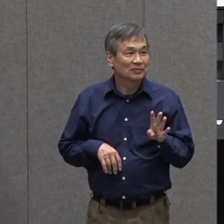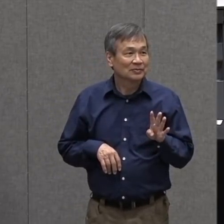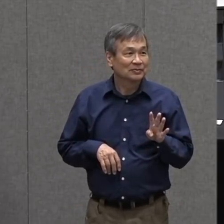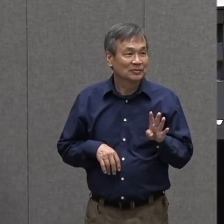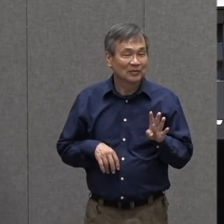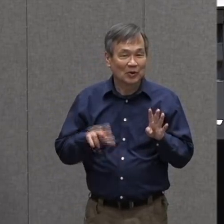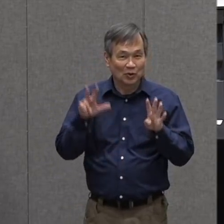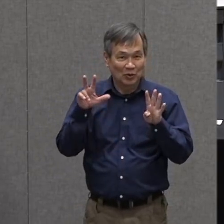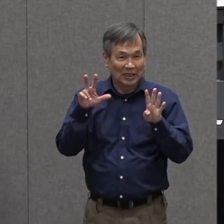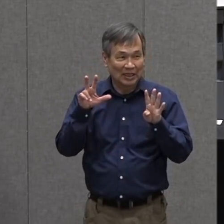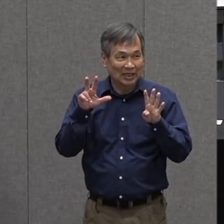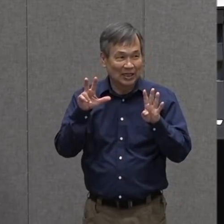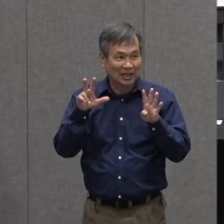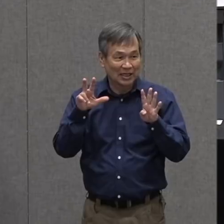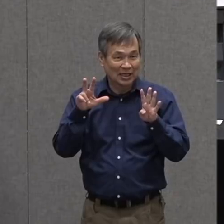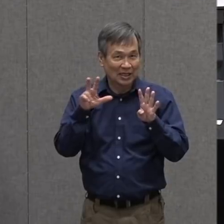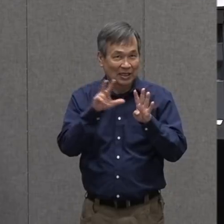Three plus my four is Seven.